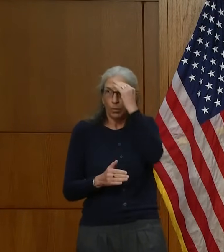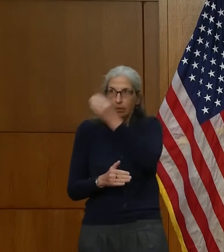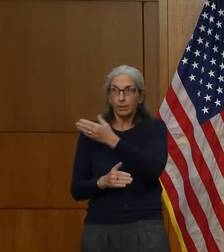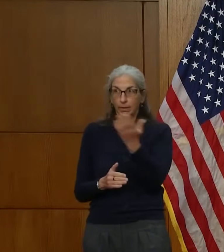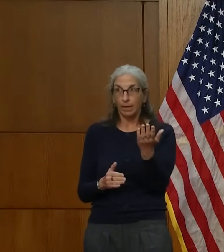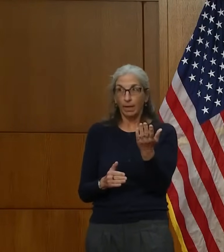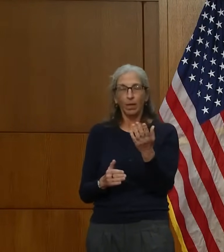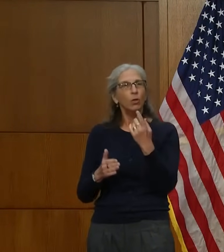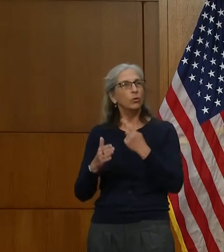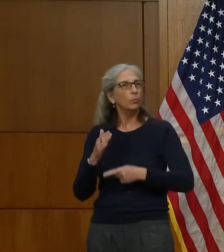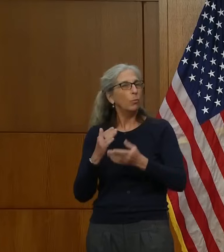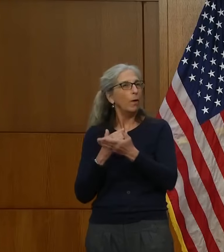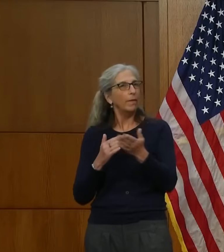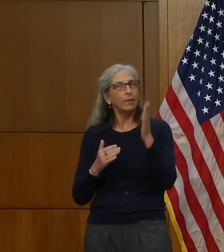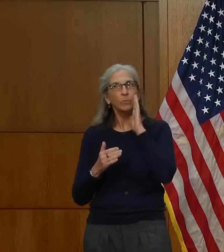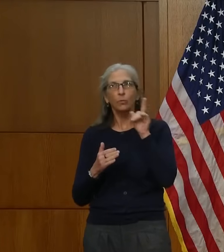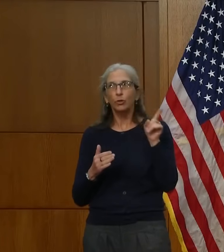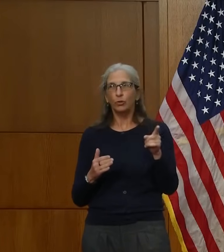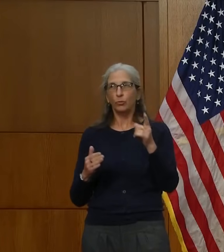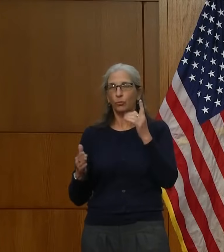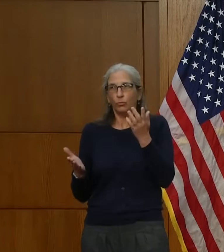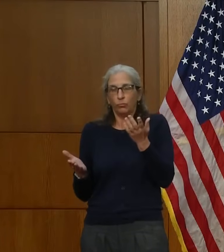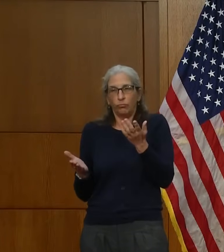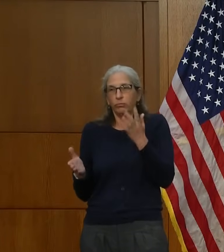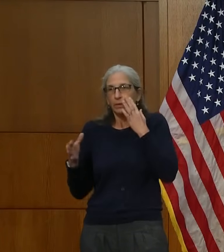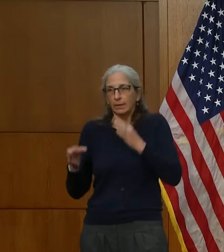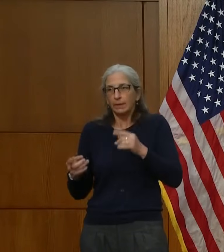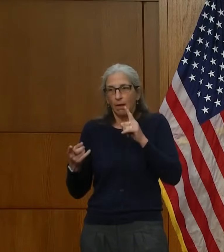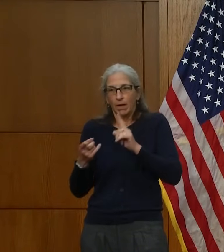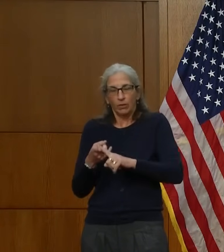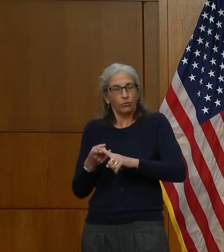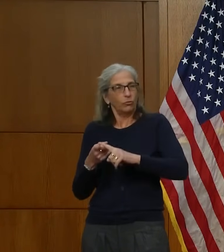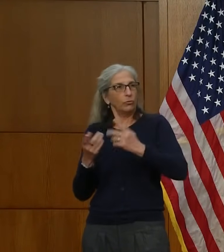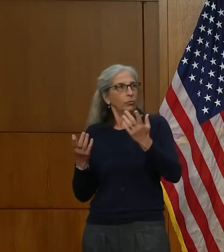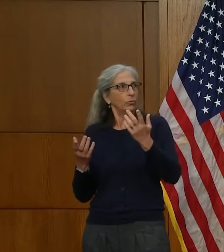ABLE TO ANTICIPATE YOUR NEXT MOVE THAT WAY THEY COULD START PLANNING. SO WHAT THINGS WOULD